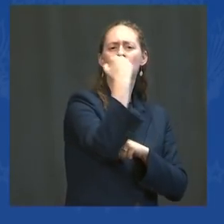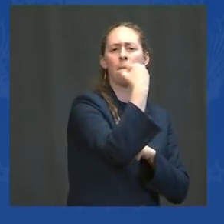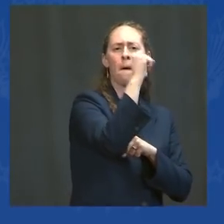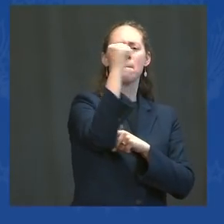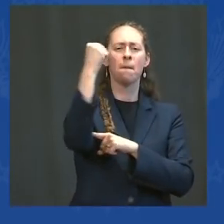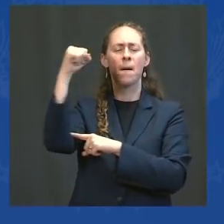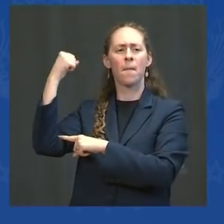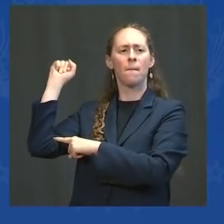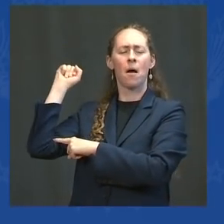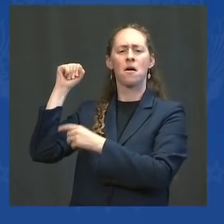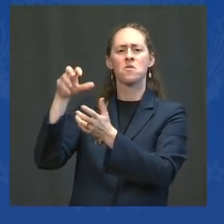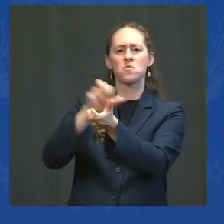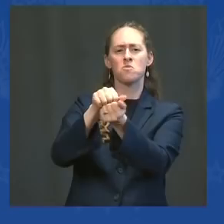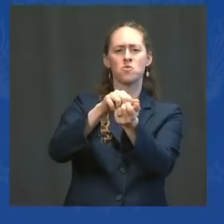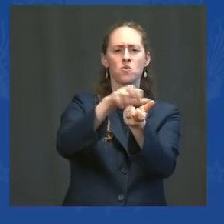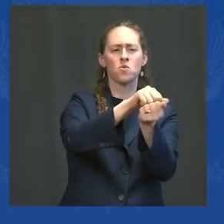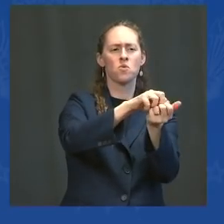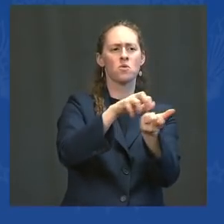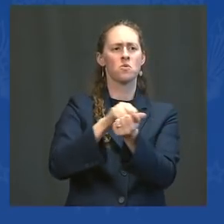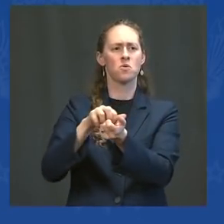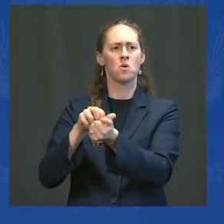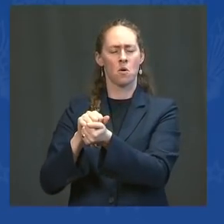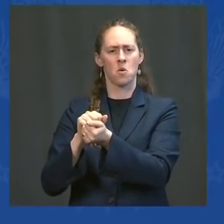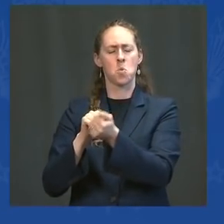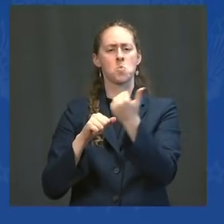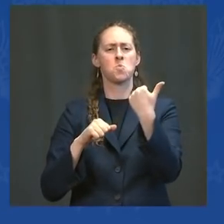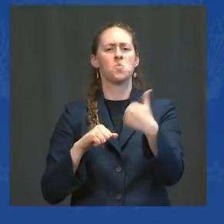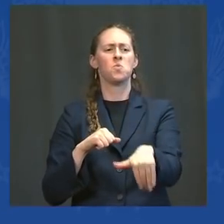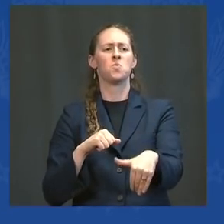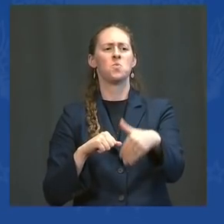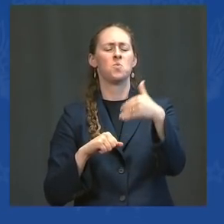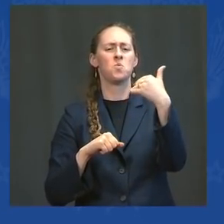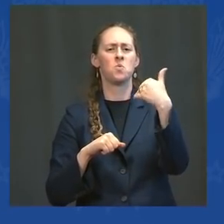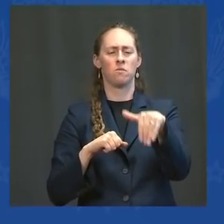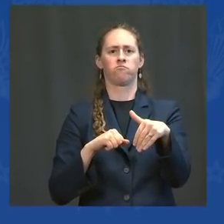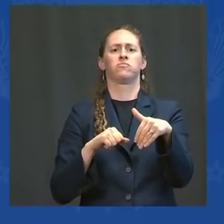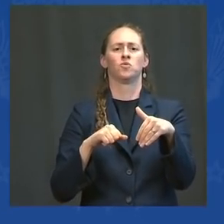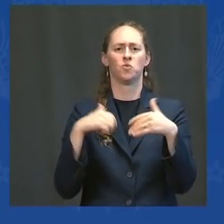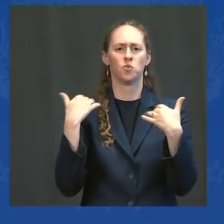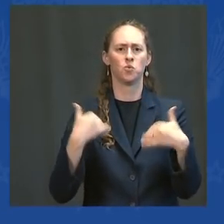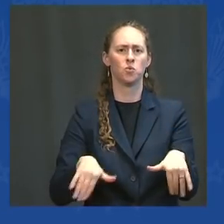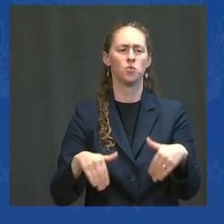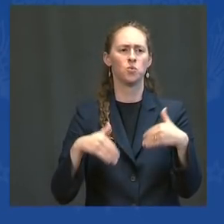It was radical and chaotic. And it was unconstitutional.